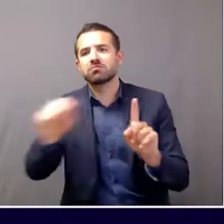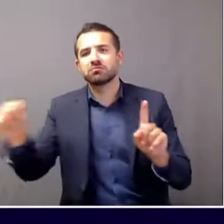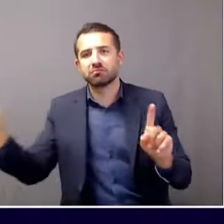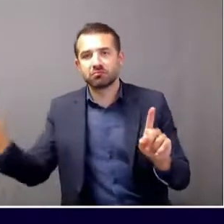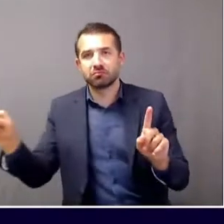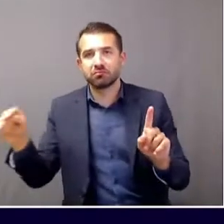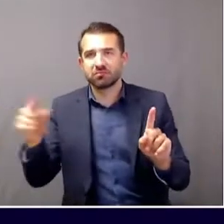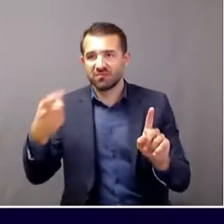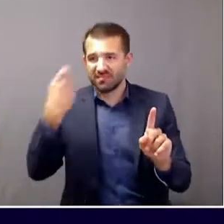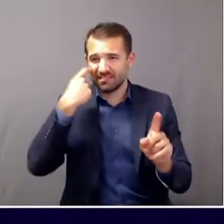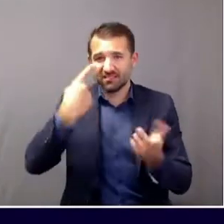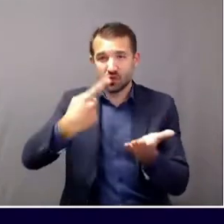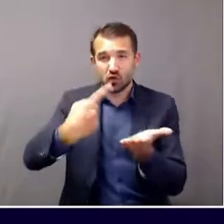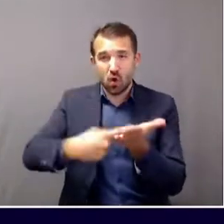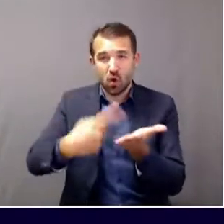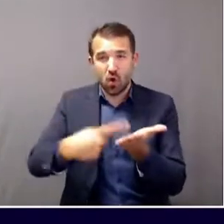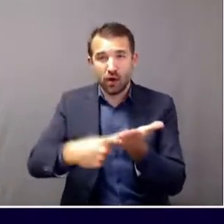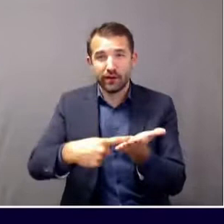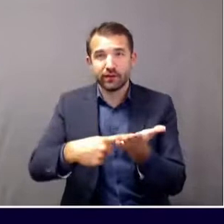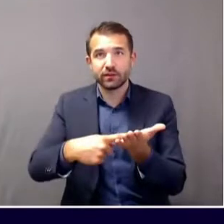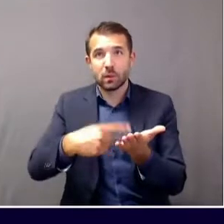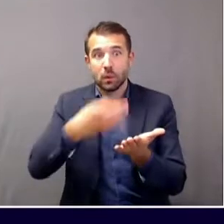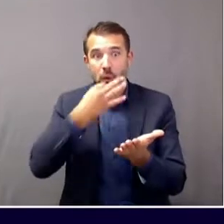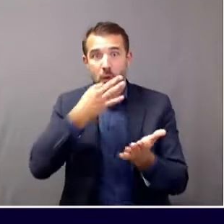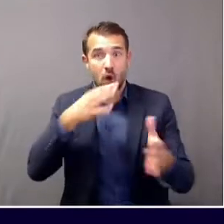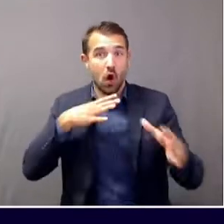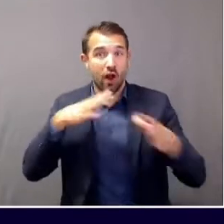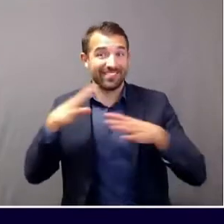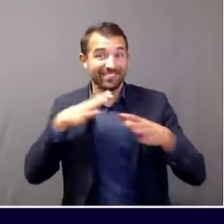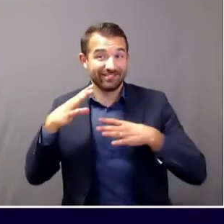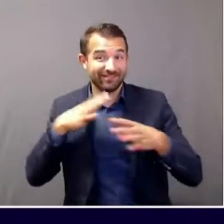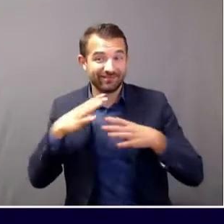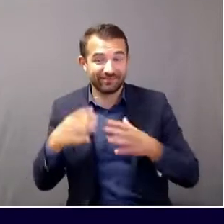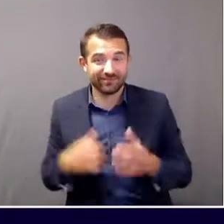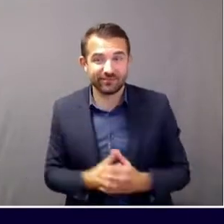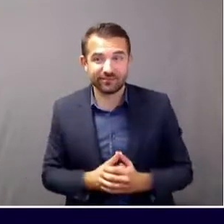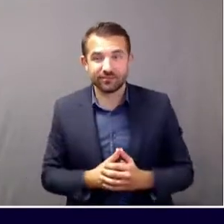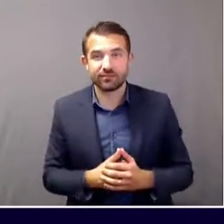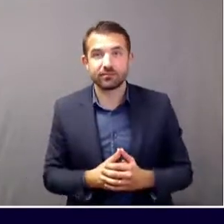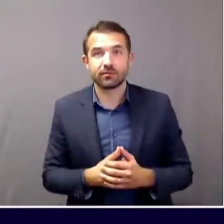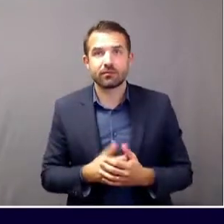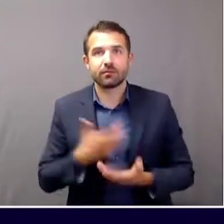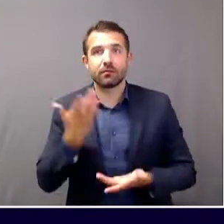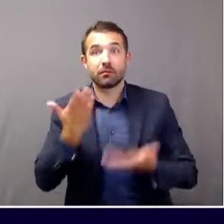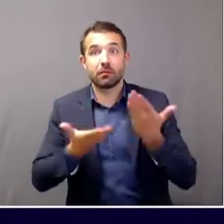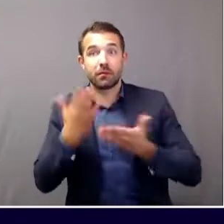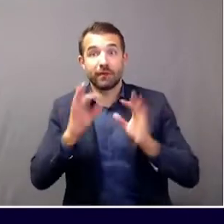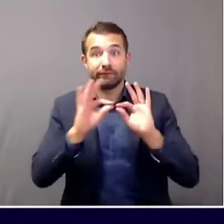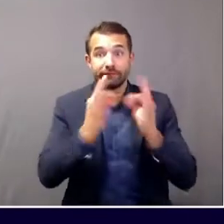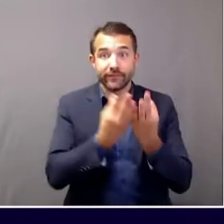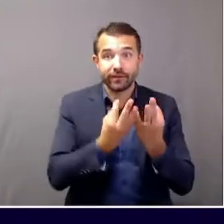families make the adjusting their travel plans are just you